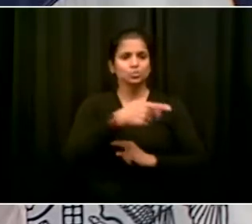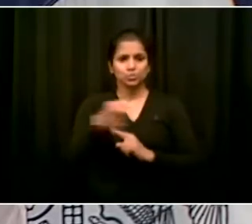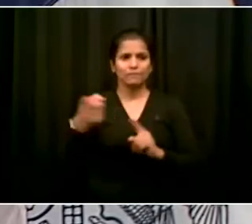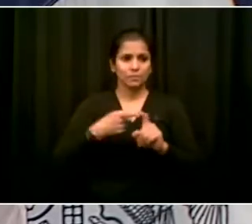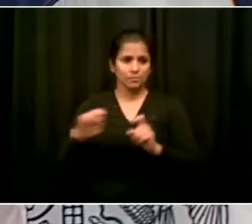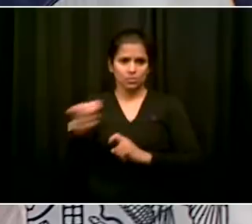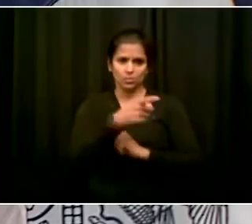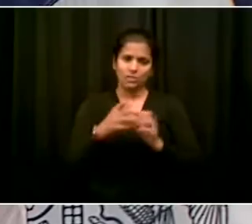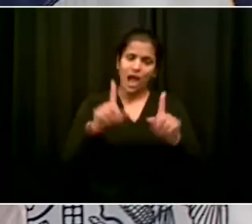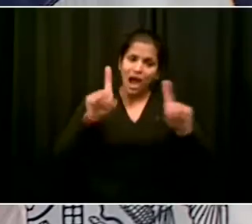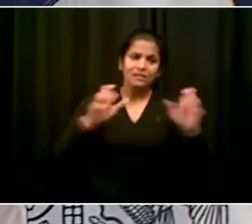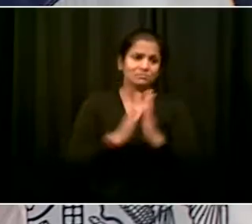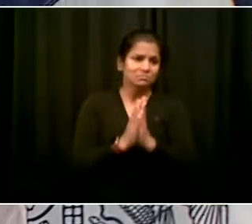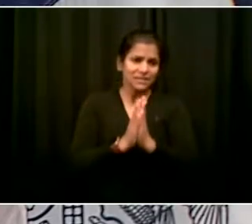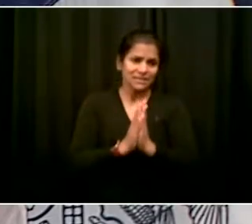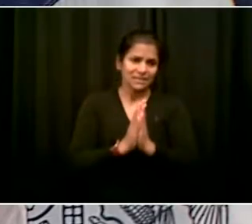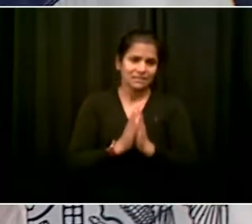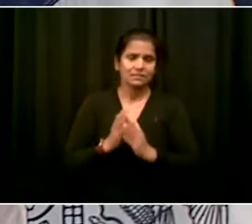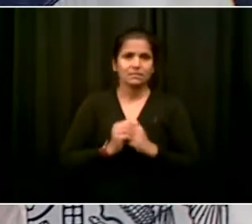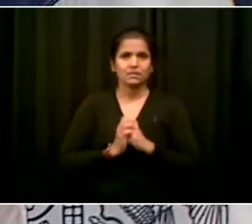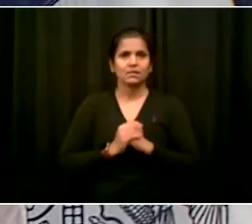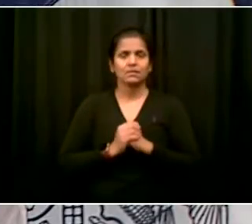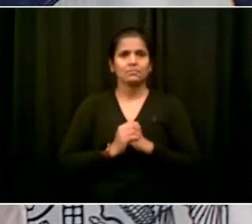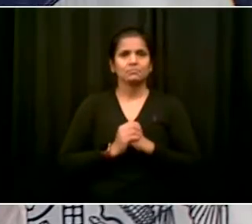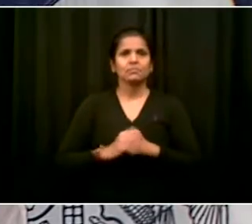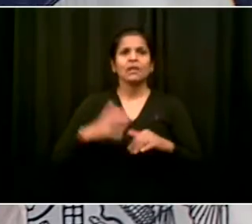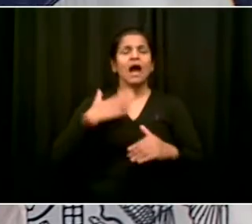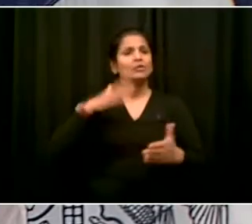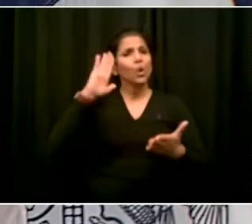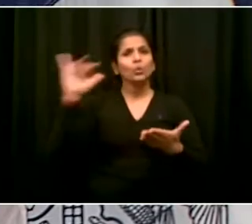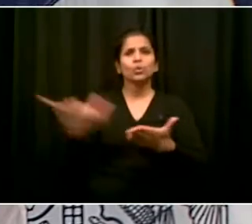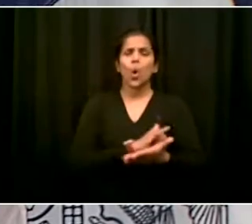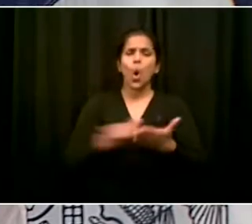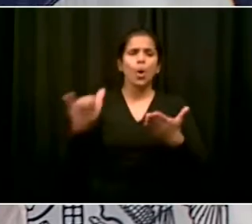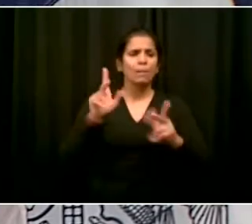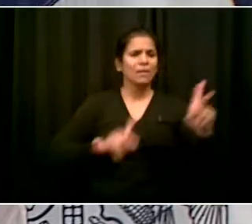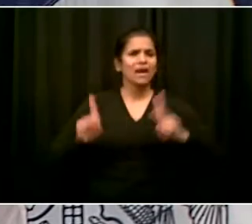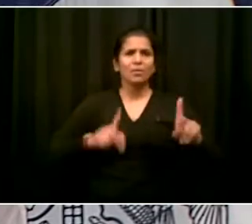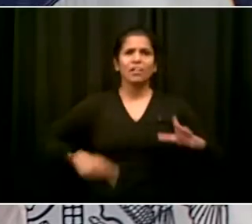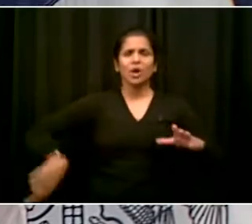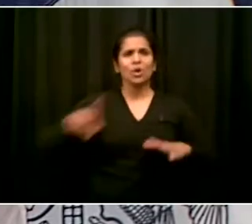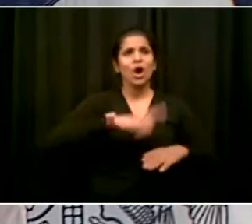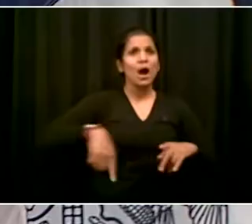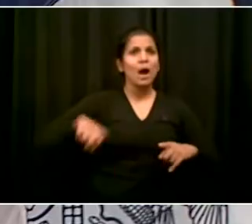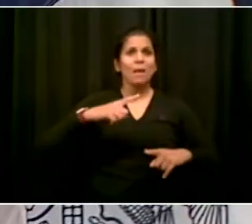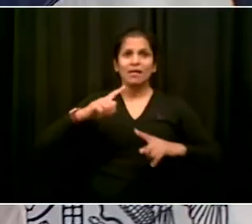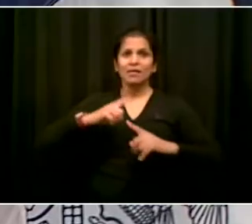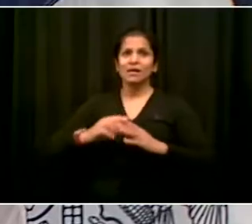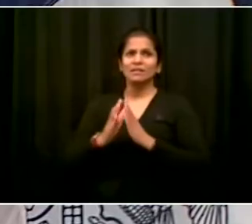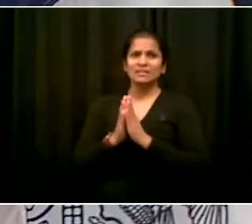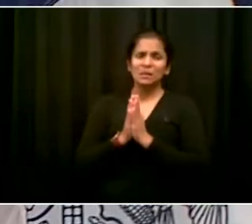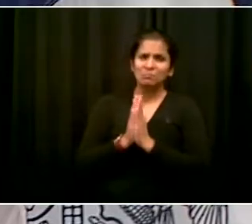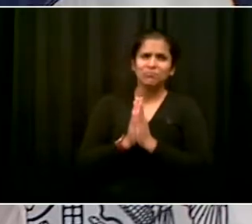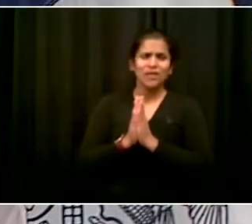IN A MUCH SAFER REALITY. THAT IS MY REQUEST OF ALL OF YOU. .